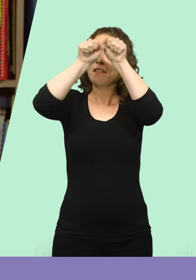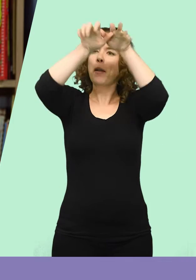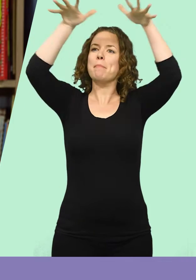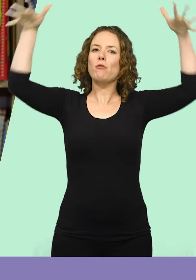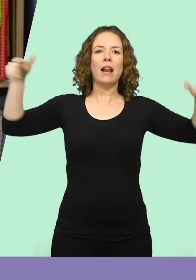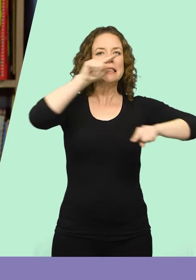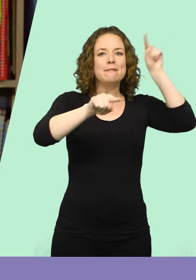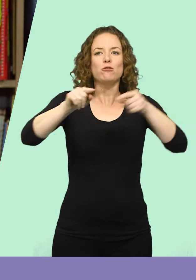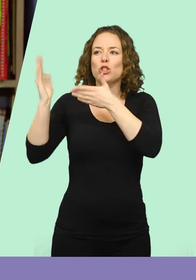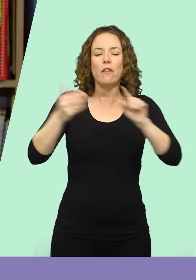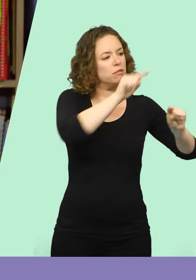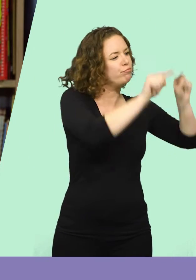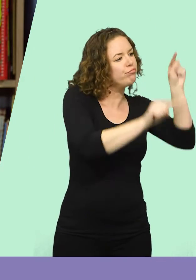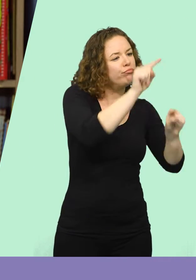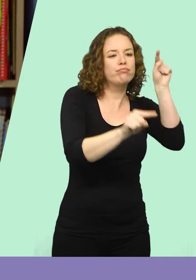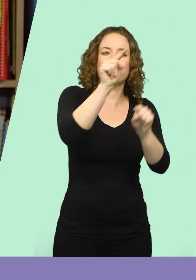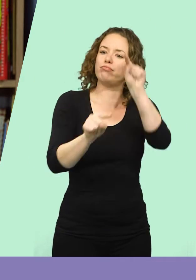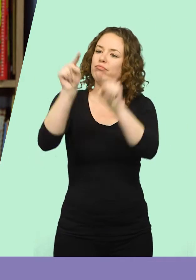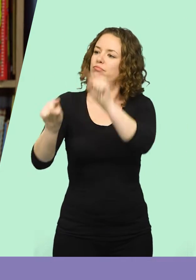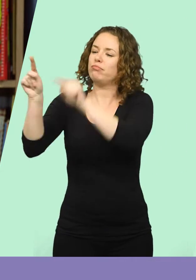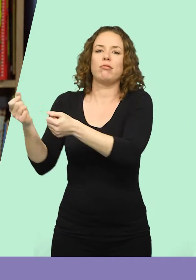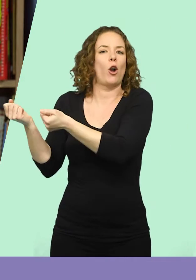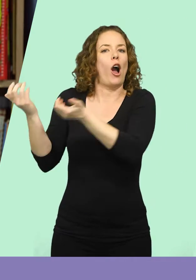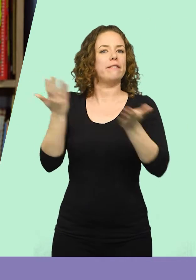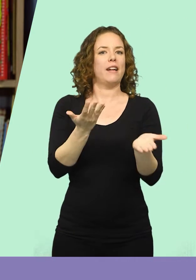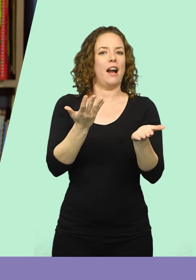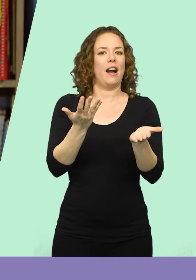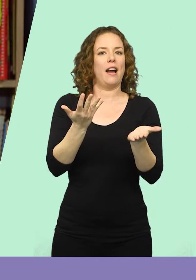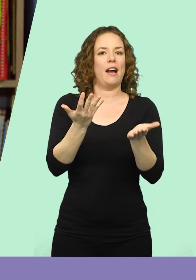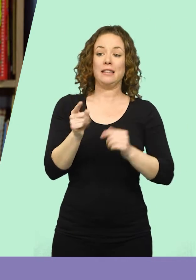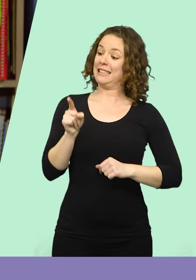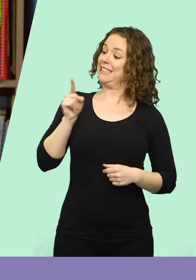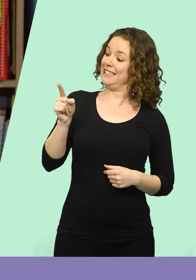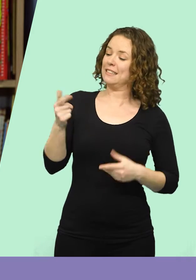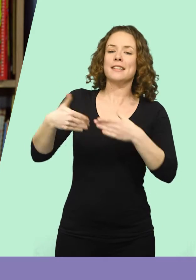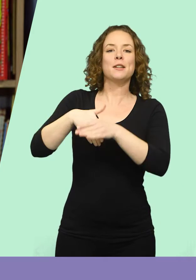So the Lancasterian Sensory Support Service is a big organisation, it's an umbrella term,